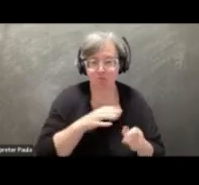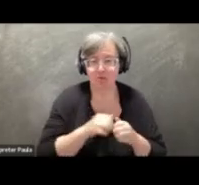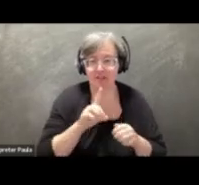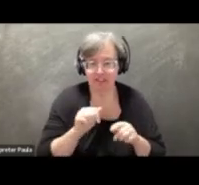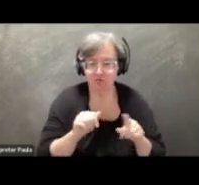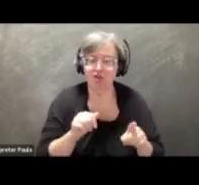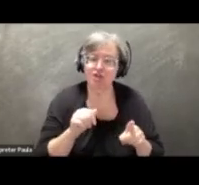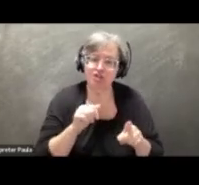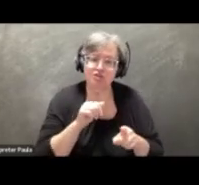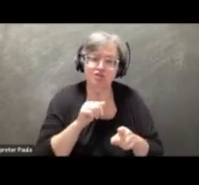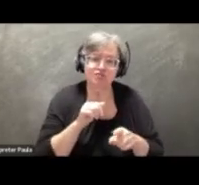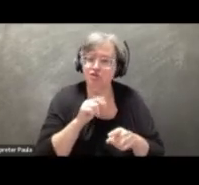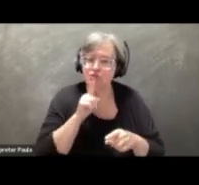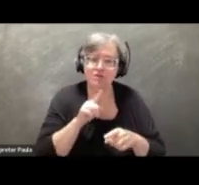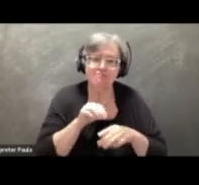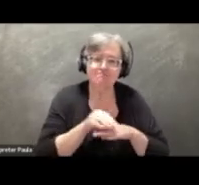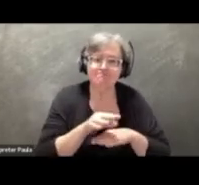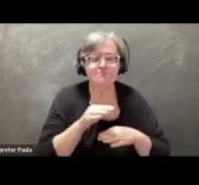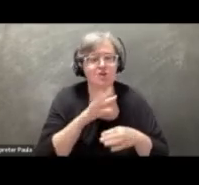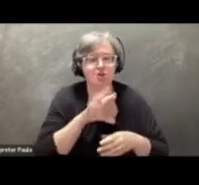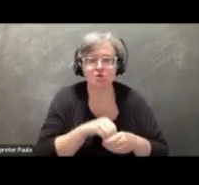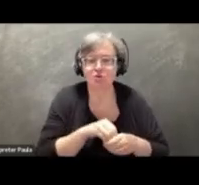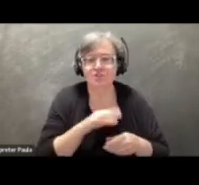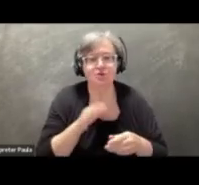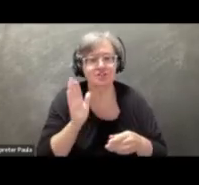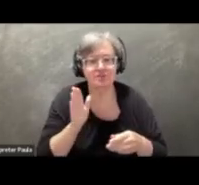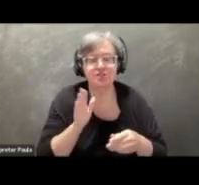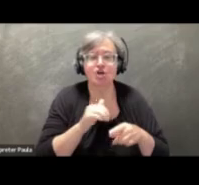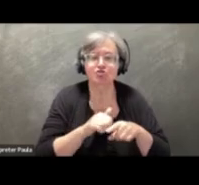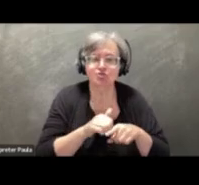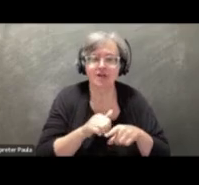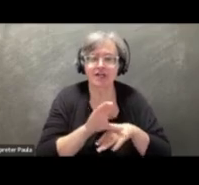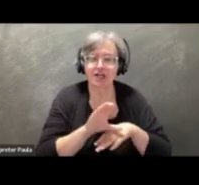infuse her speeches, trainings and consulting work with impactful and real-life